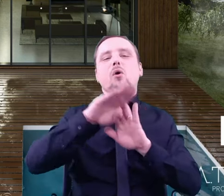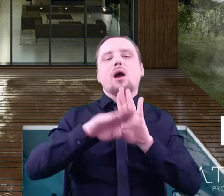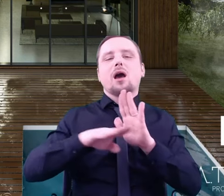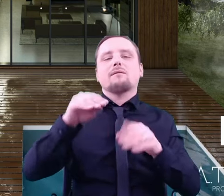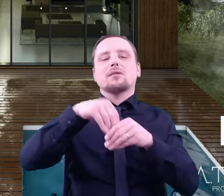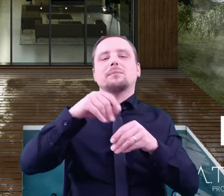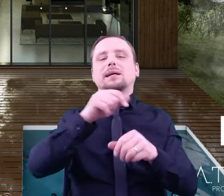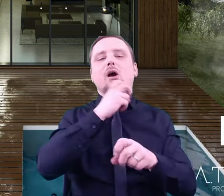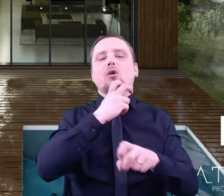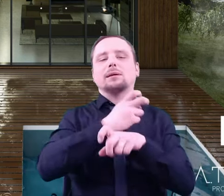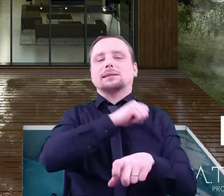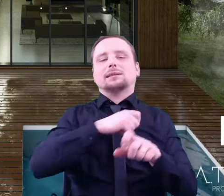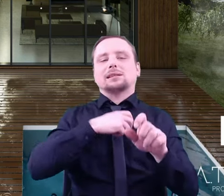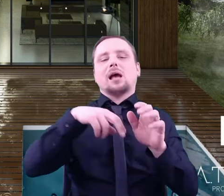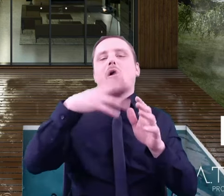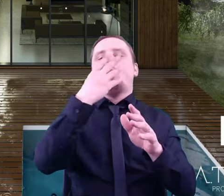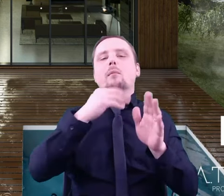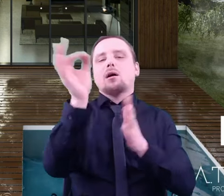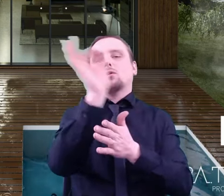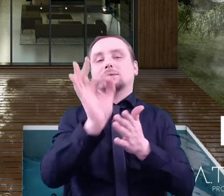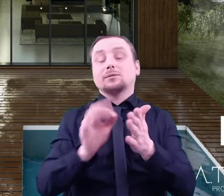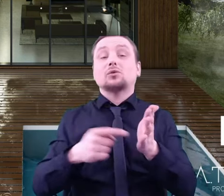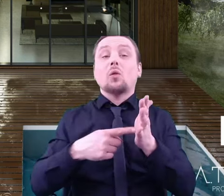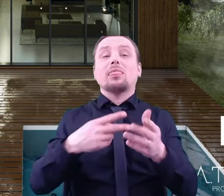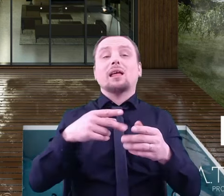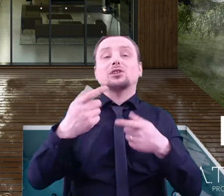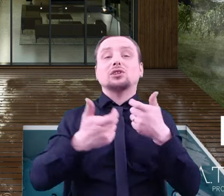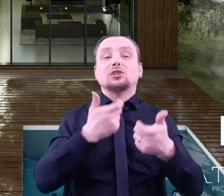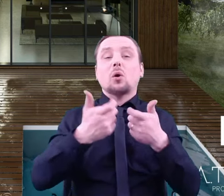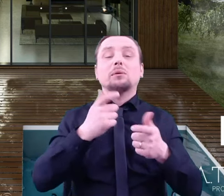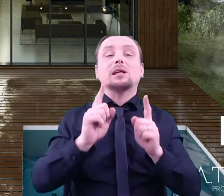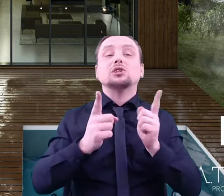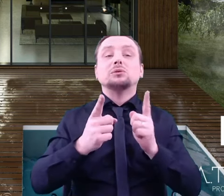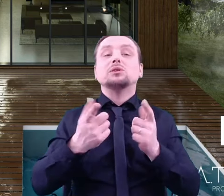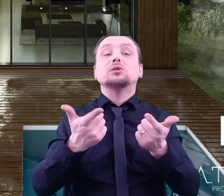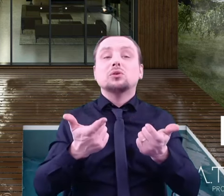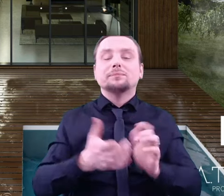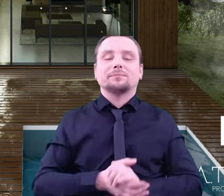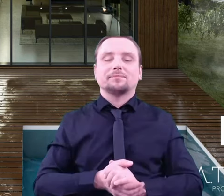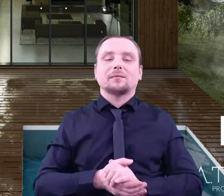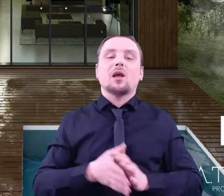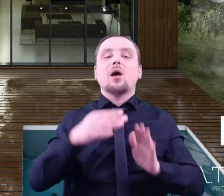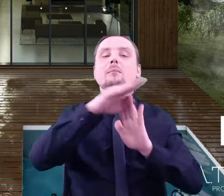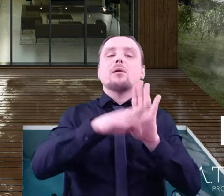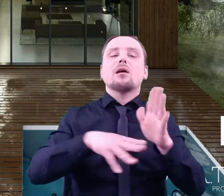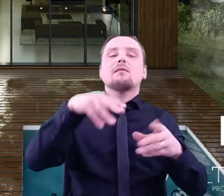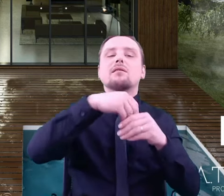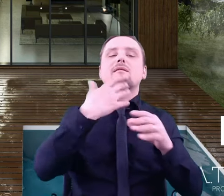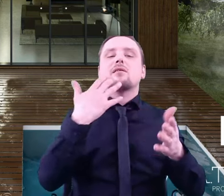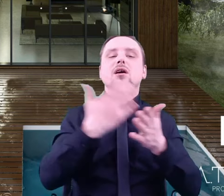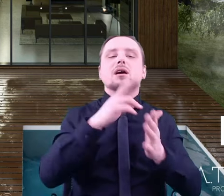the fastest way to create a visualization was with real-time rendering software,